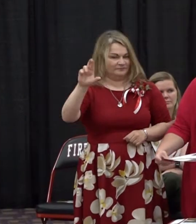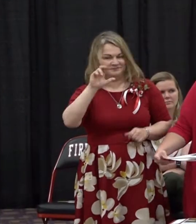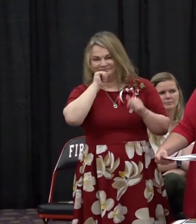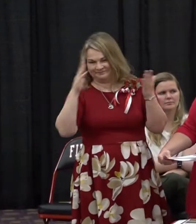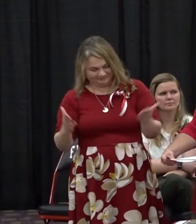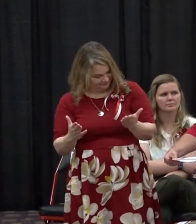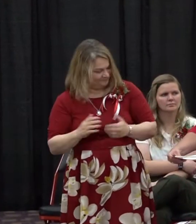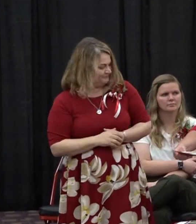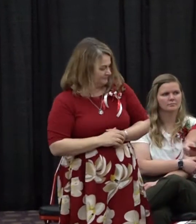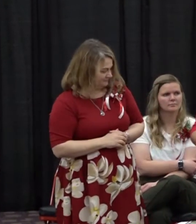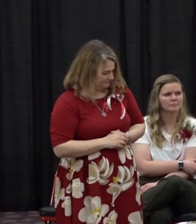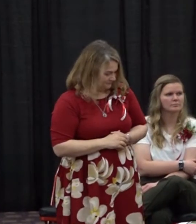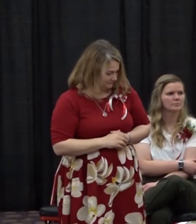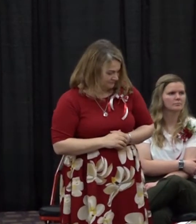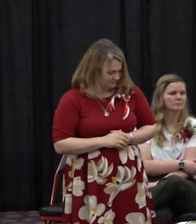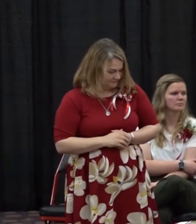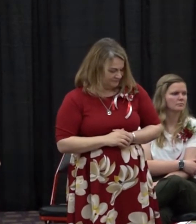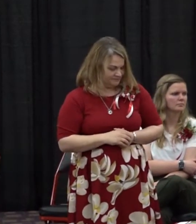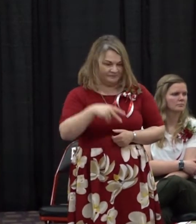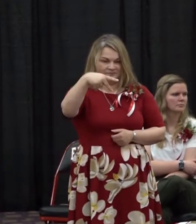Dylan Schindler, who is not here today.